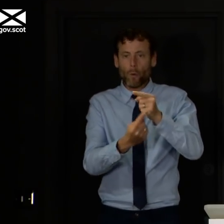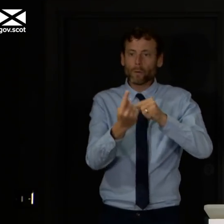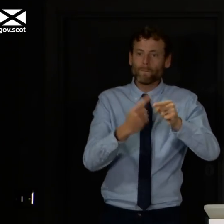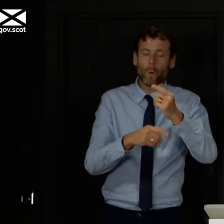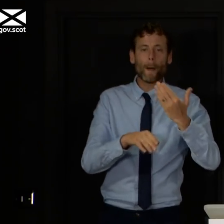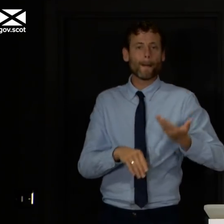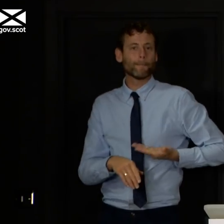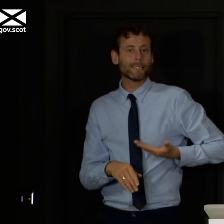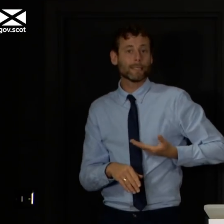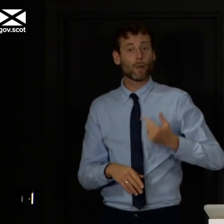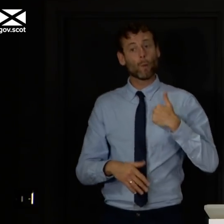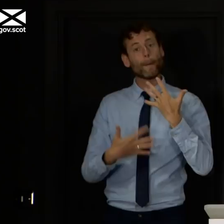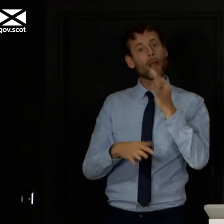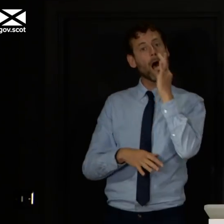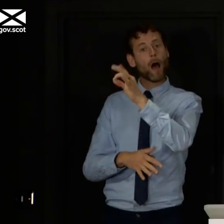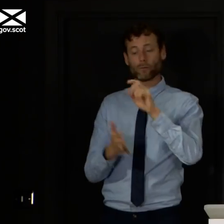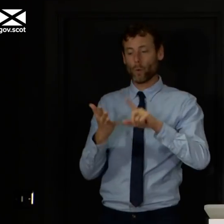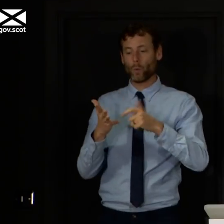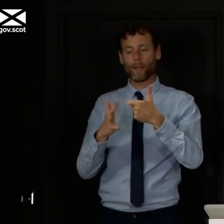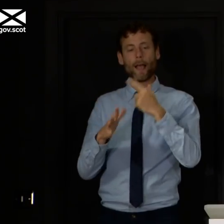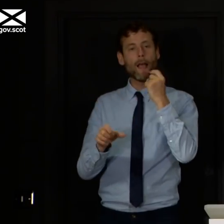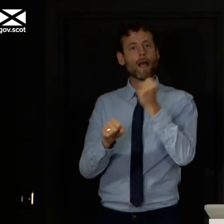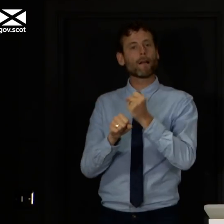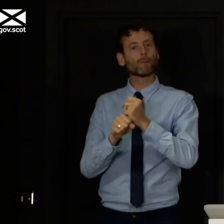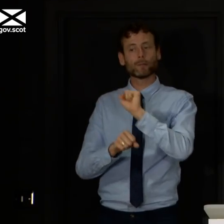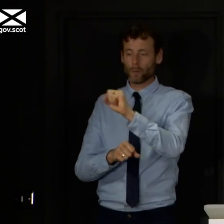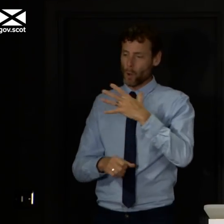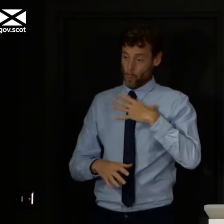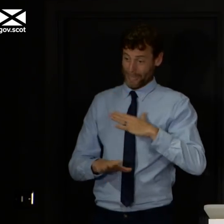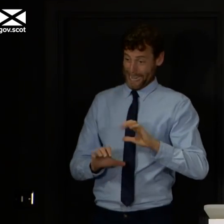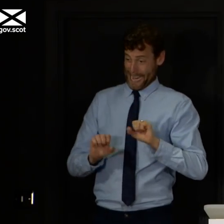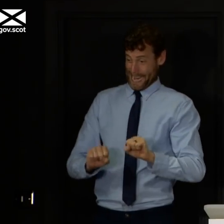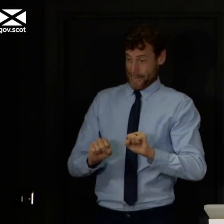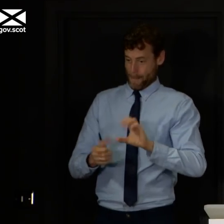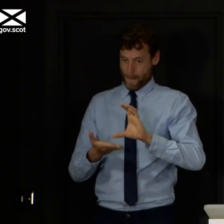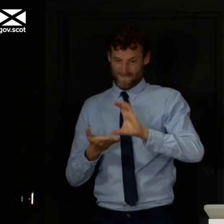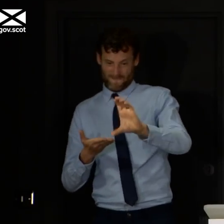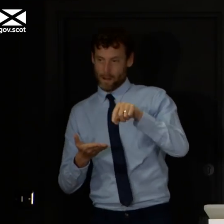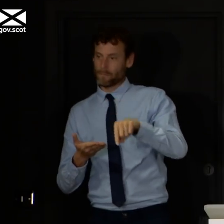is not ended prematurely before we are in a position of enabling businesses to open